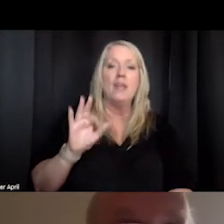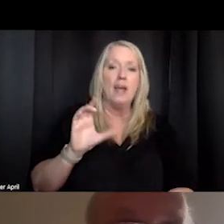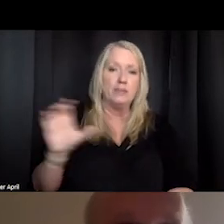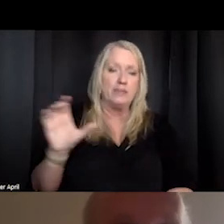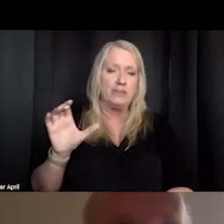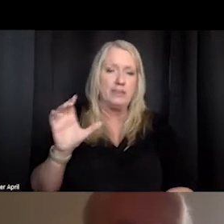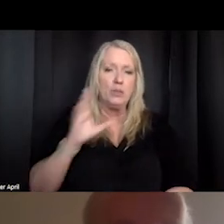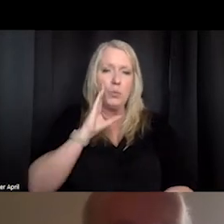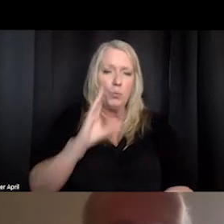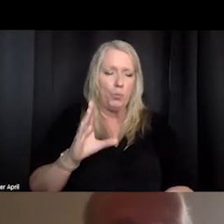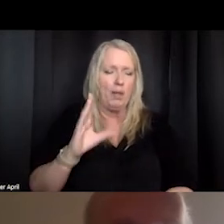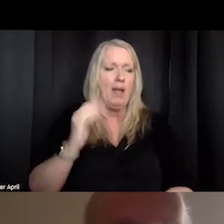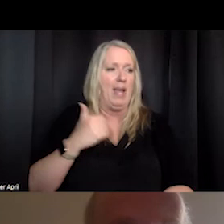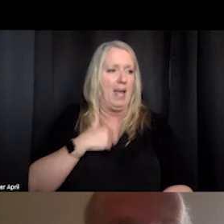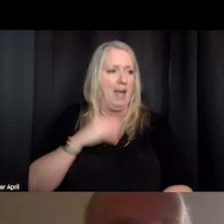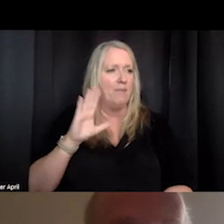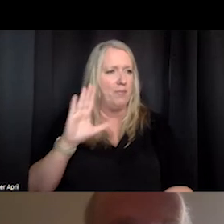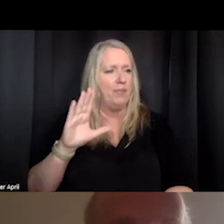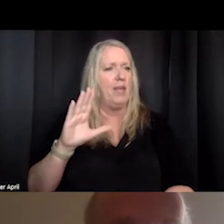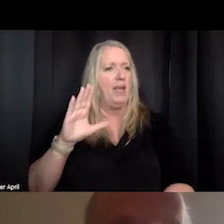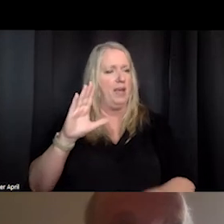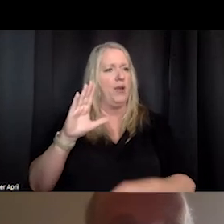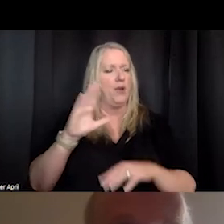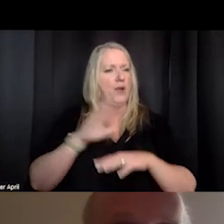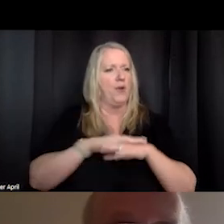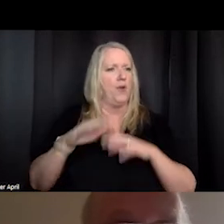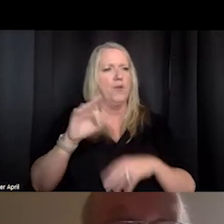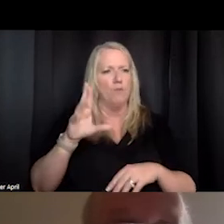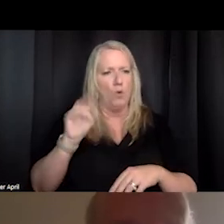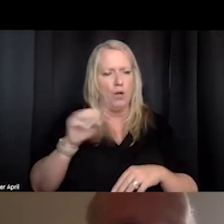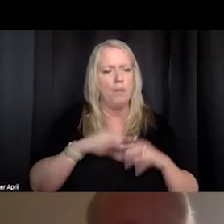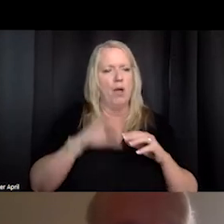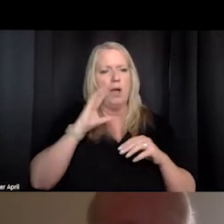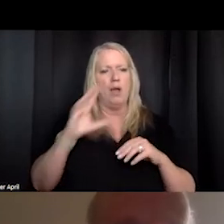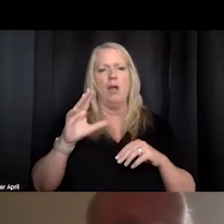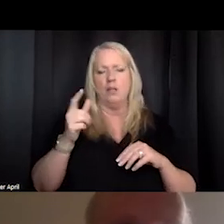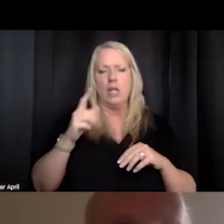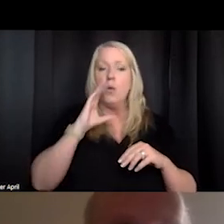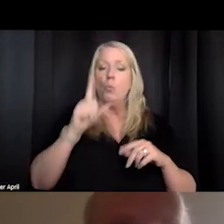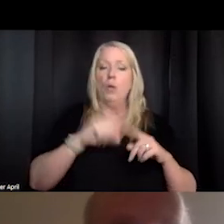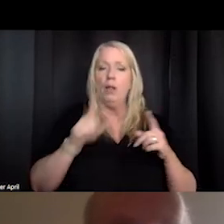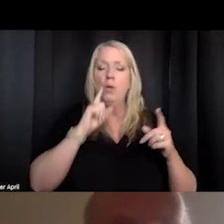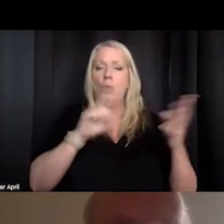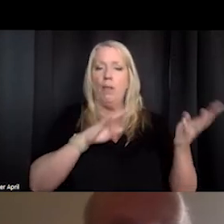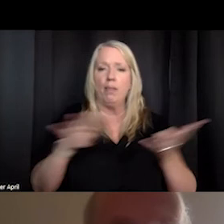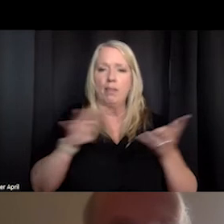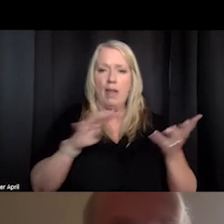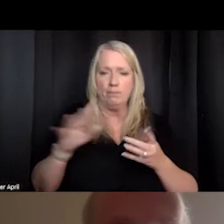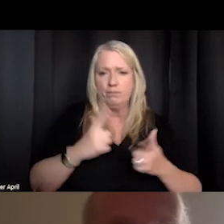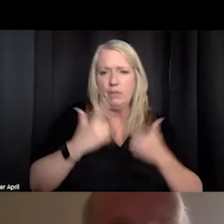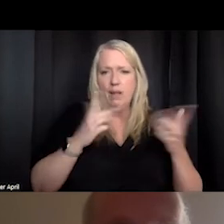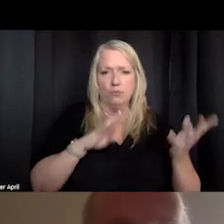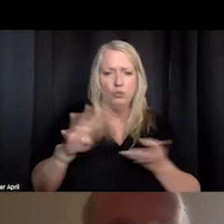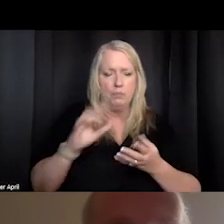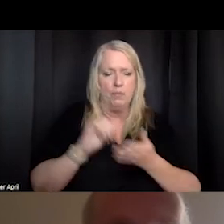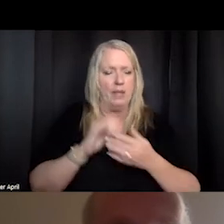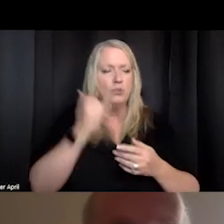HOLDING THEIR FORUM ON, GEOLOCATION. IT WILL BE LIVE STREAMED. SO, ANY ONE WHO WANT TO TO, TO